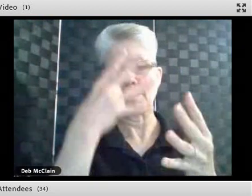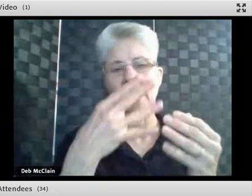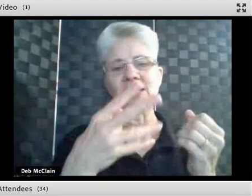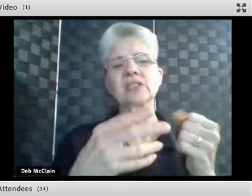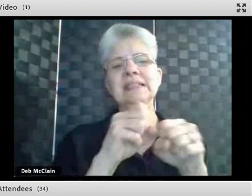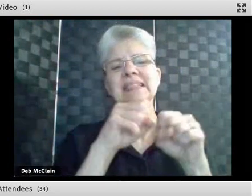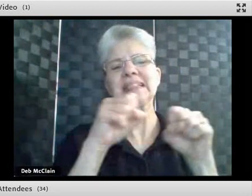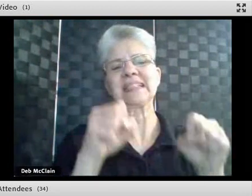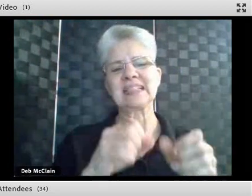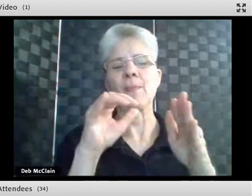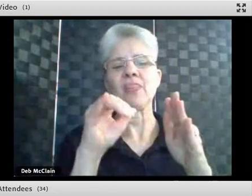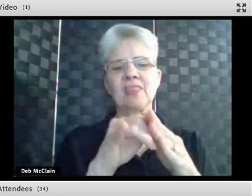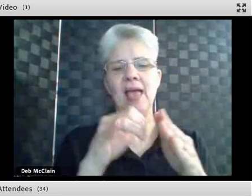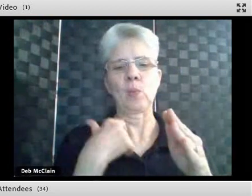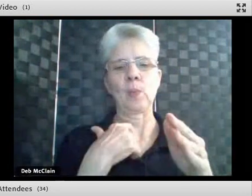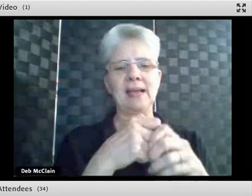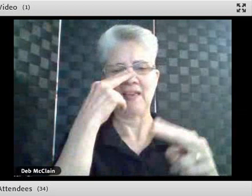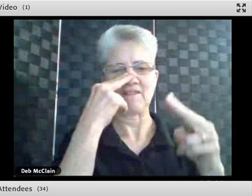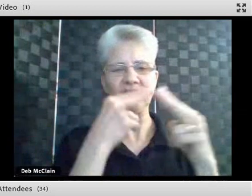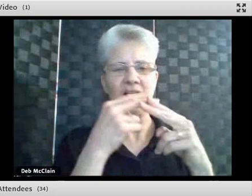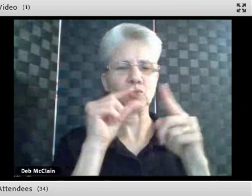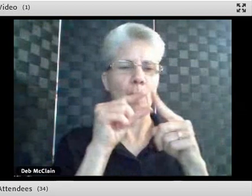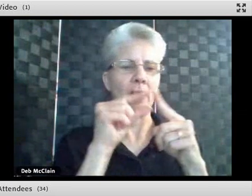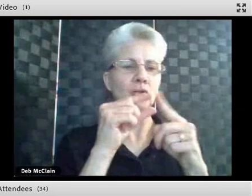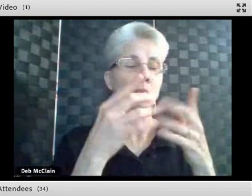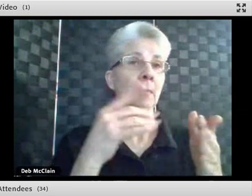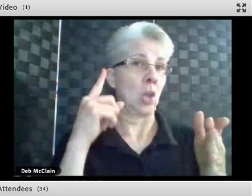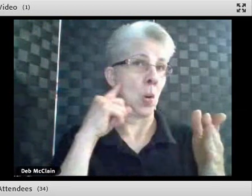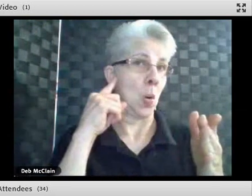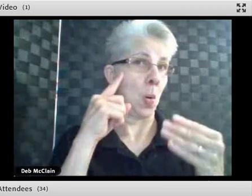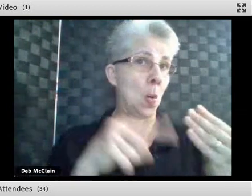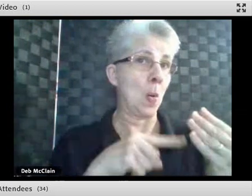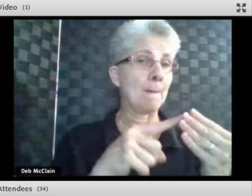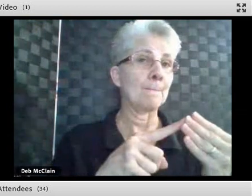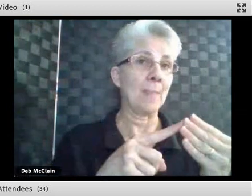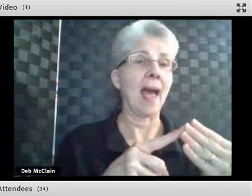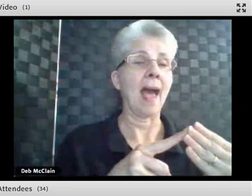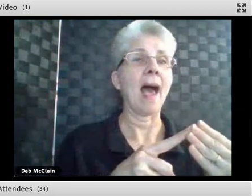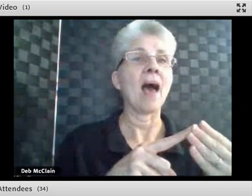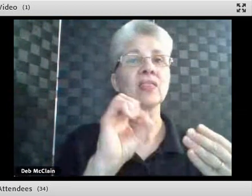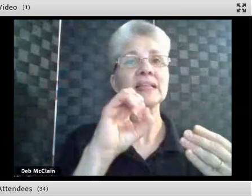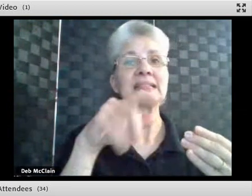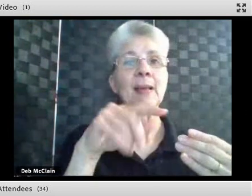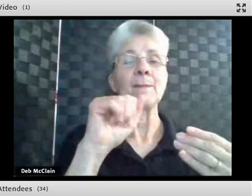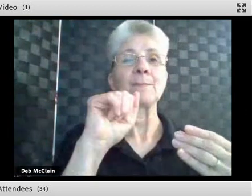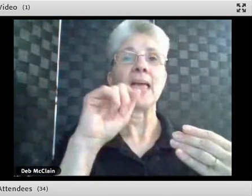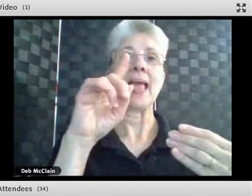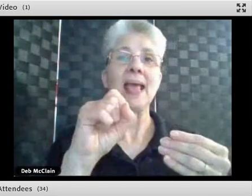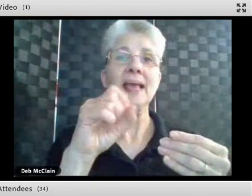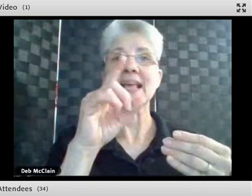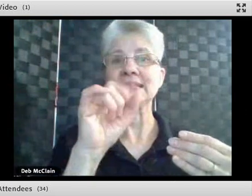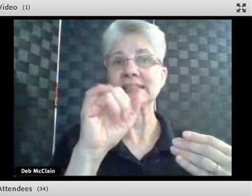This is where we get that fun terminology you've probably all heard: the SIPs, AIPs and DIPs.